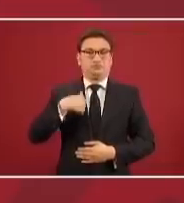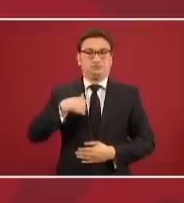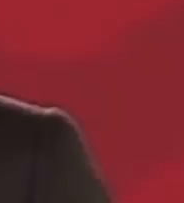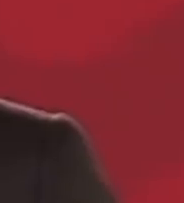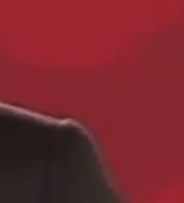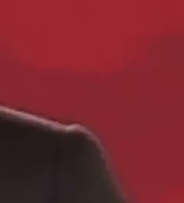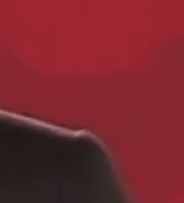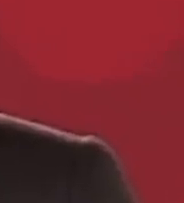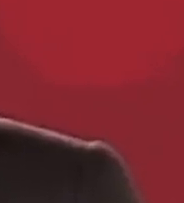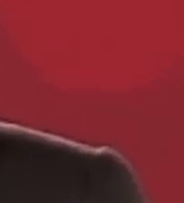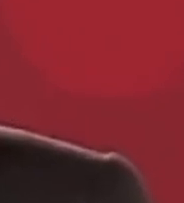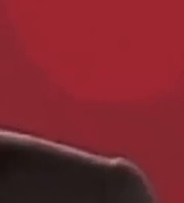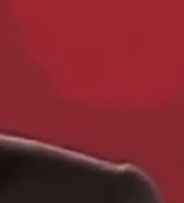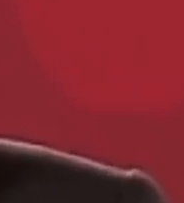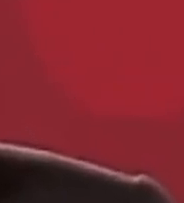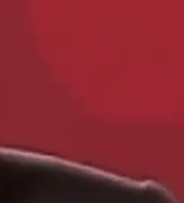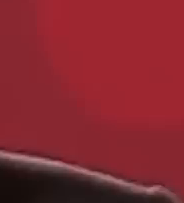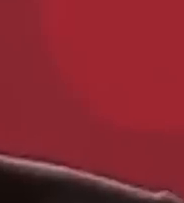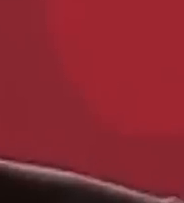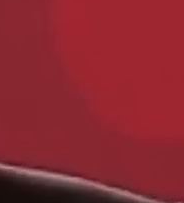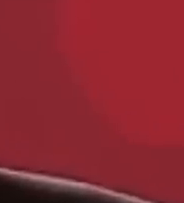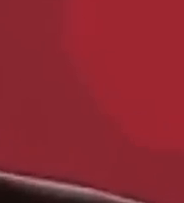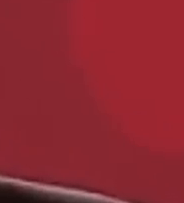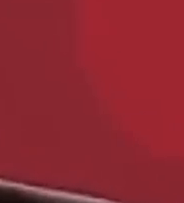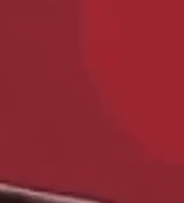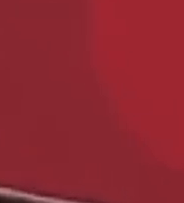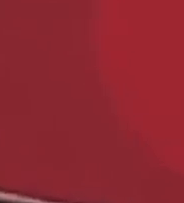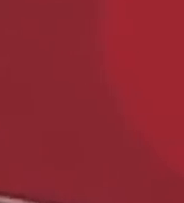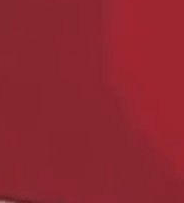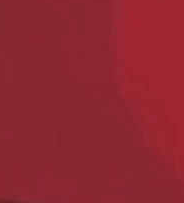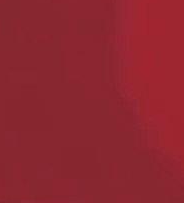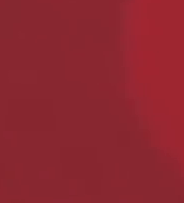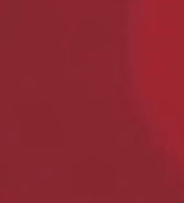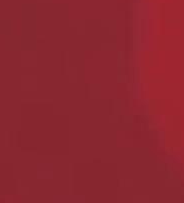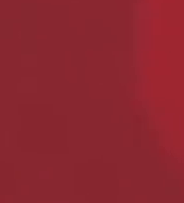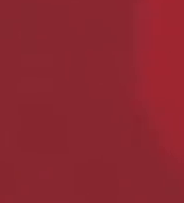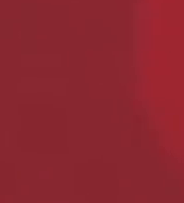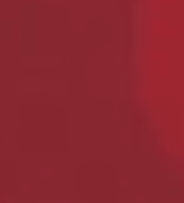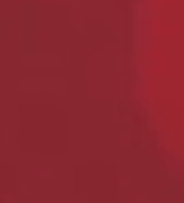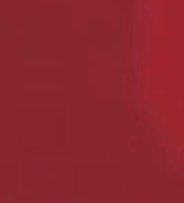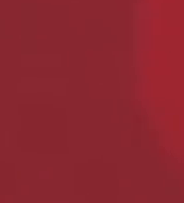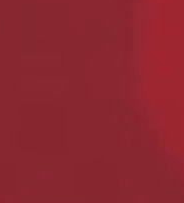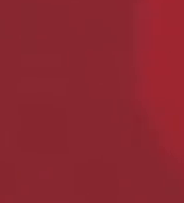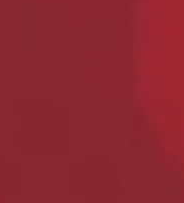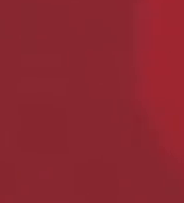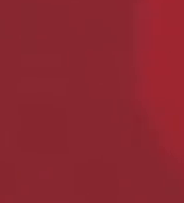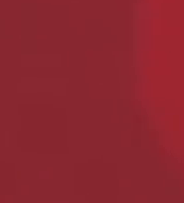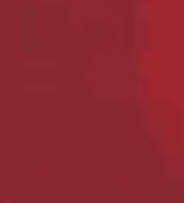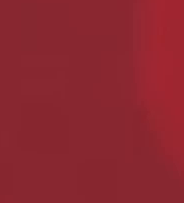the day before you can see how at this time the face hardens and